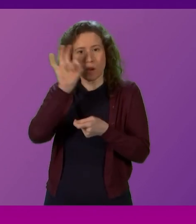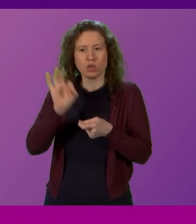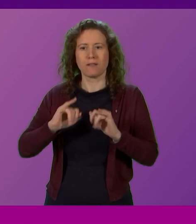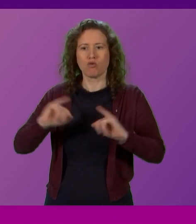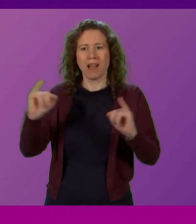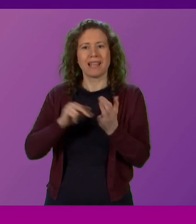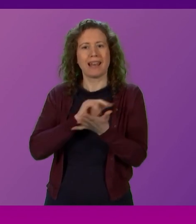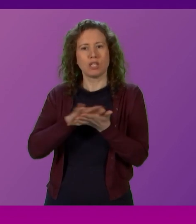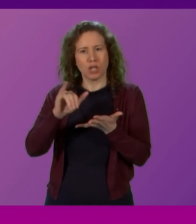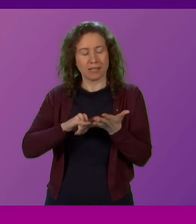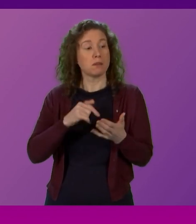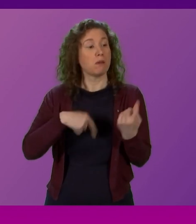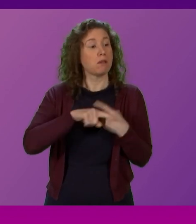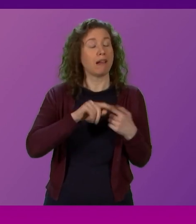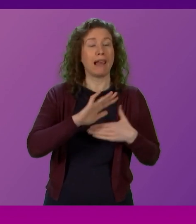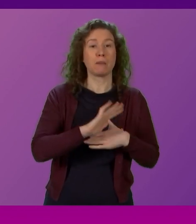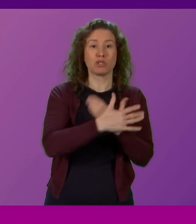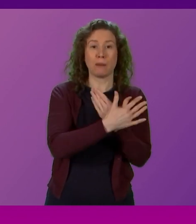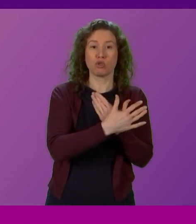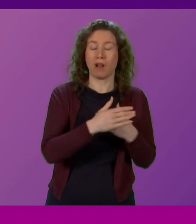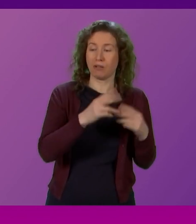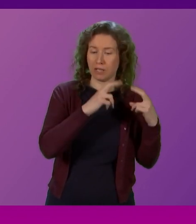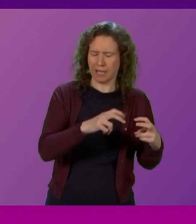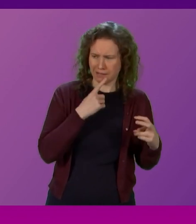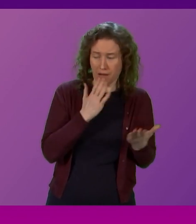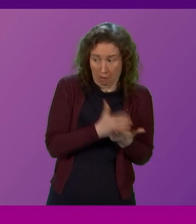Liberal Democrat research has quantified just how bad things are.